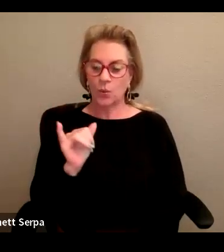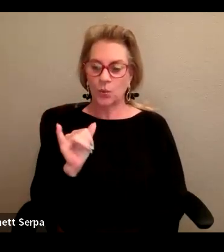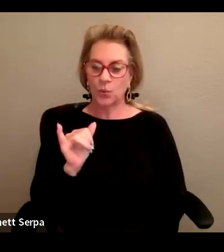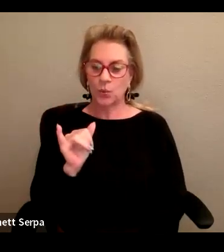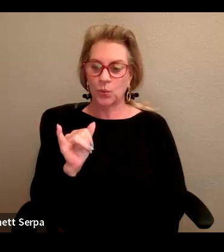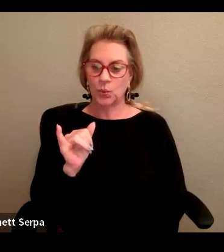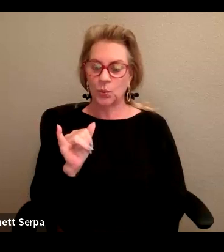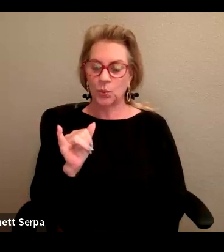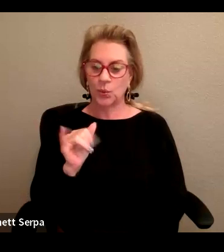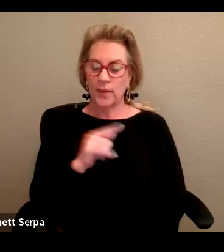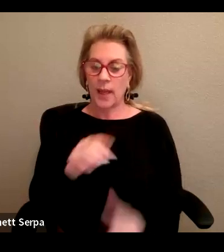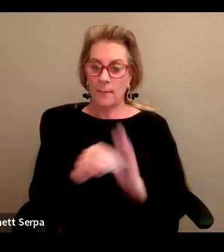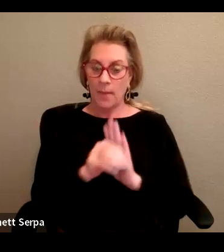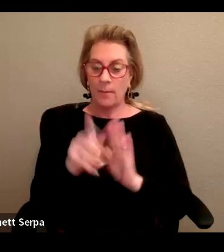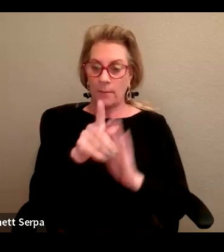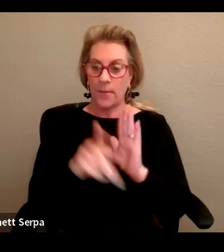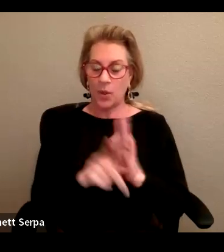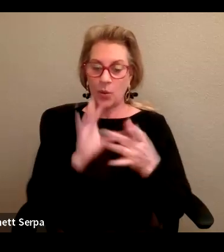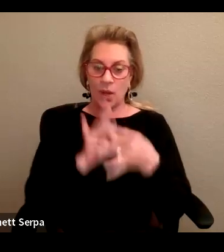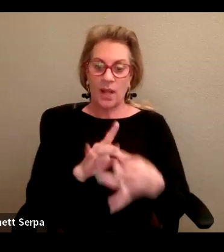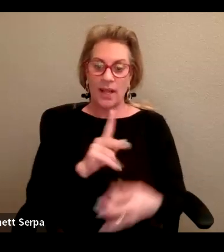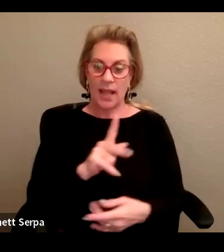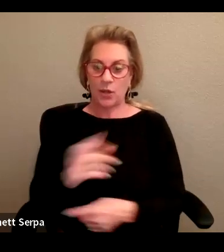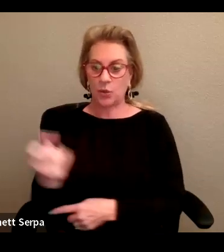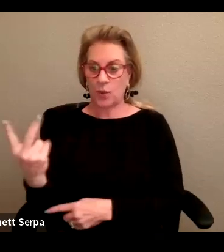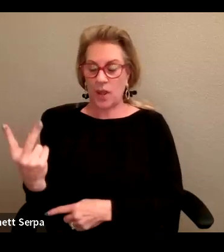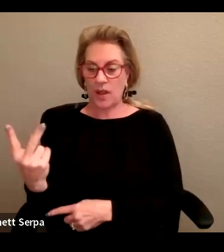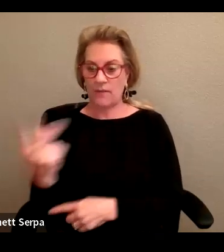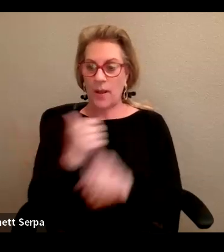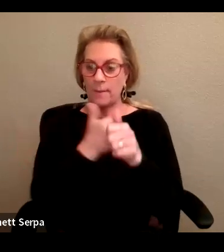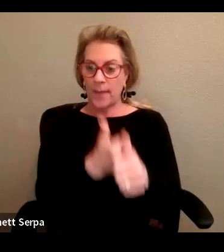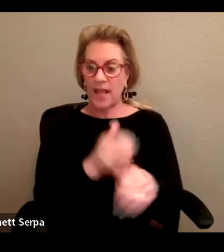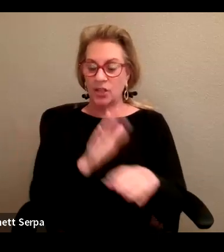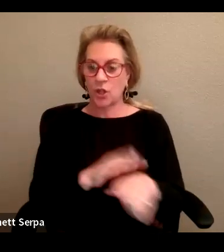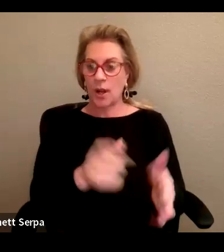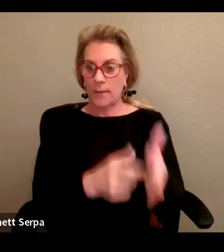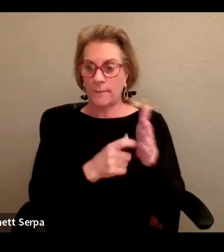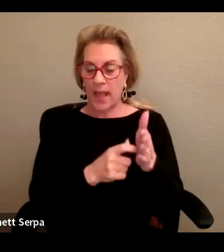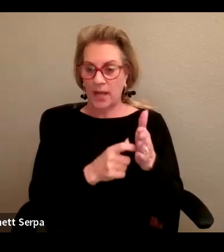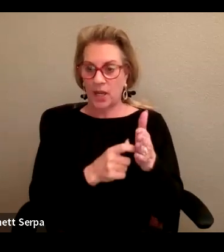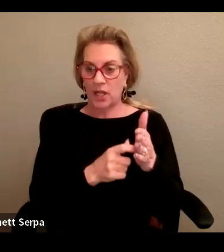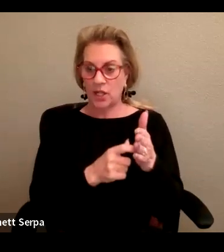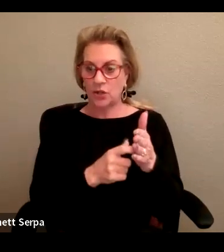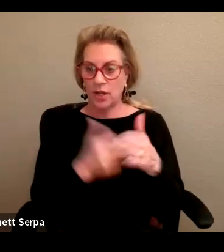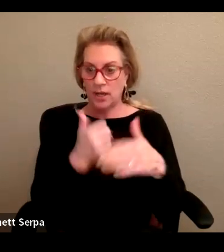that the model policies regarding k212 are are based on the mandates found under assembly Bill